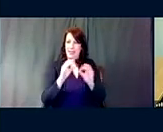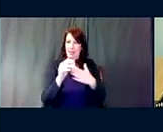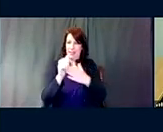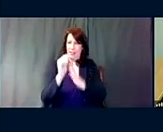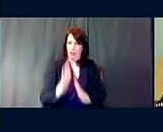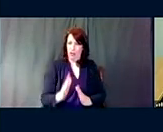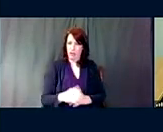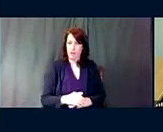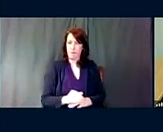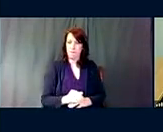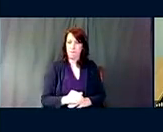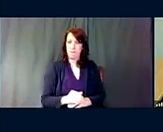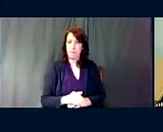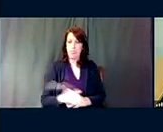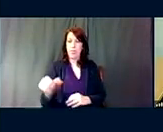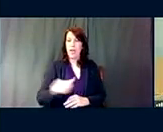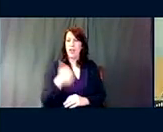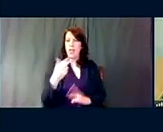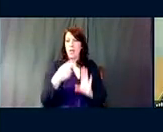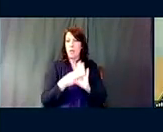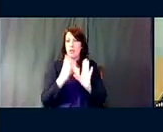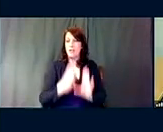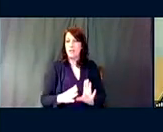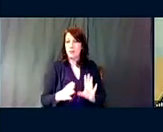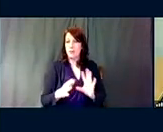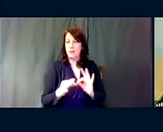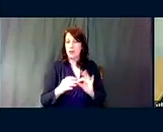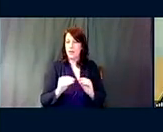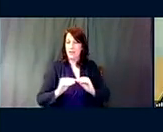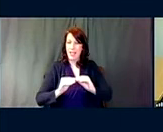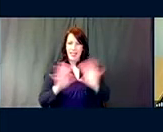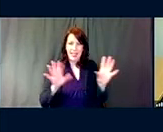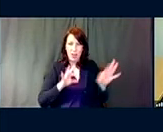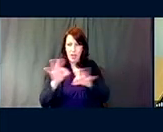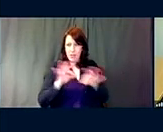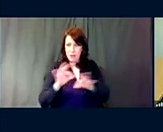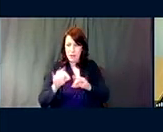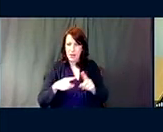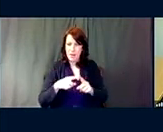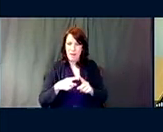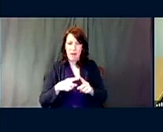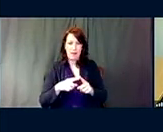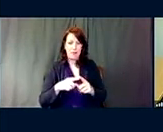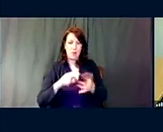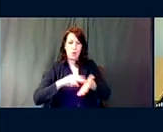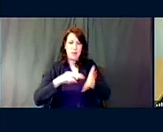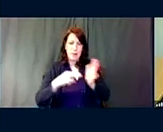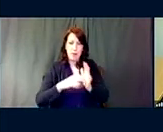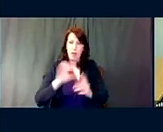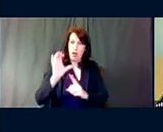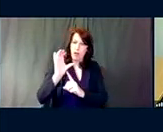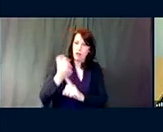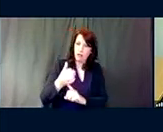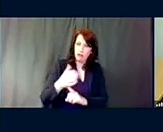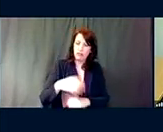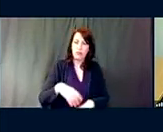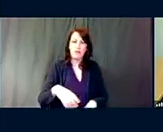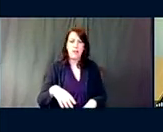LEADERS AND HEALTH INTERVENTIONS. ANOTHER PARTICIPANTS COMMENTED YOU GIVE A CLEAR EXPLANATION OF THE DEFINING CULTURE AND BENEFIT